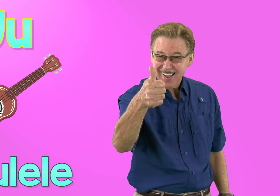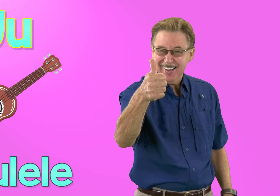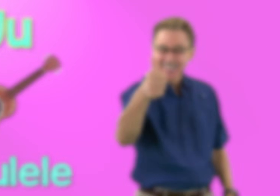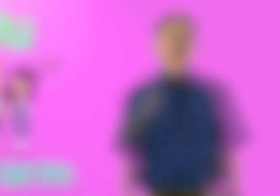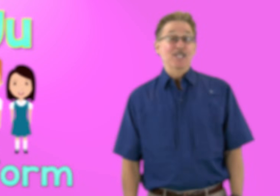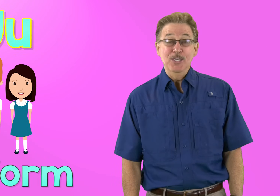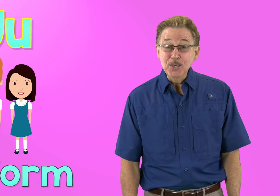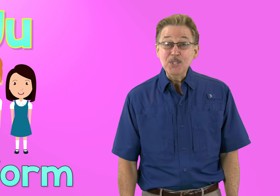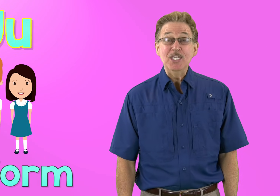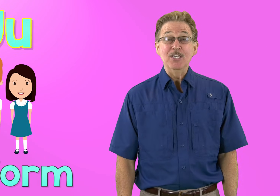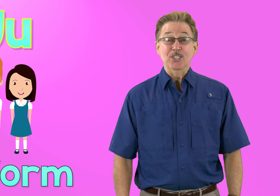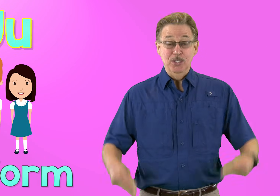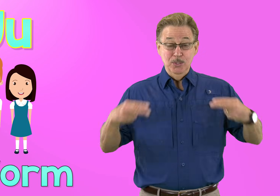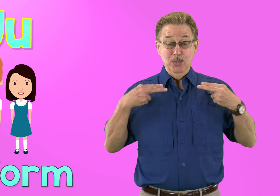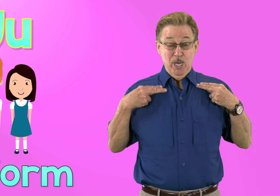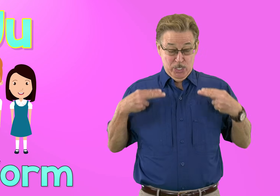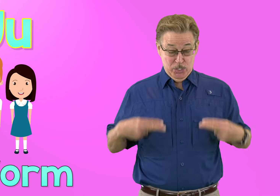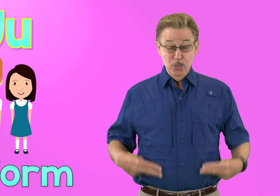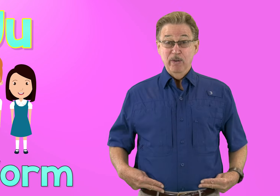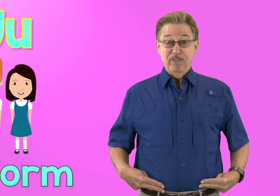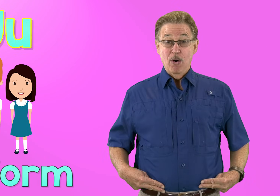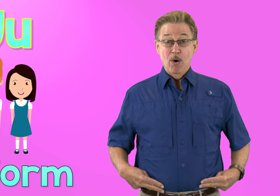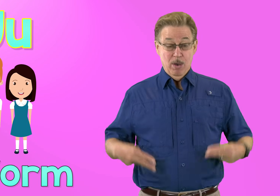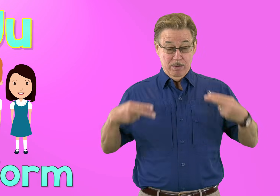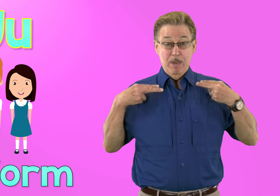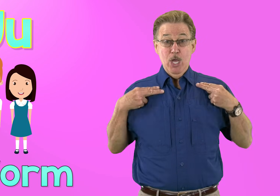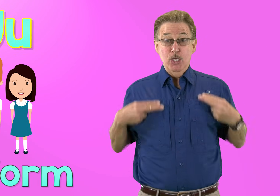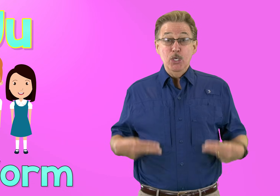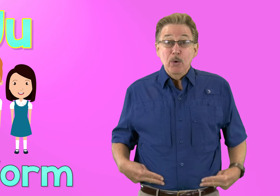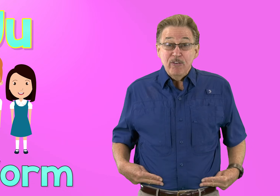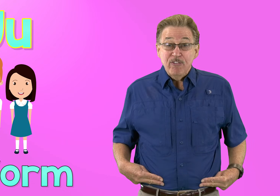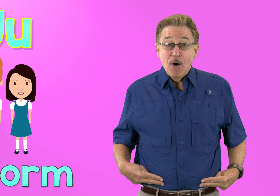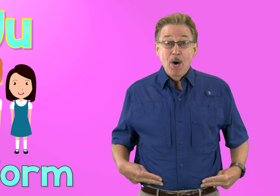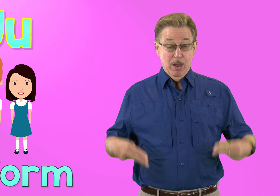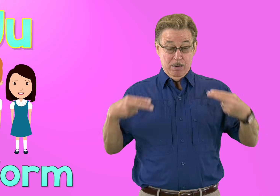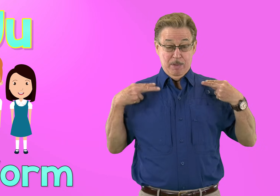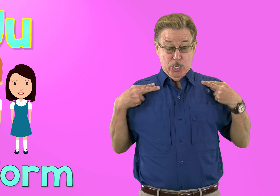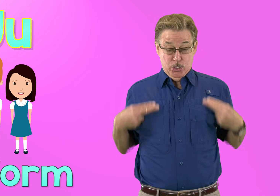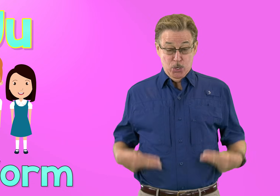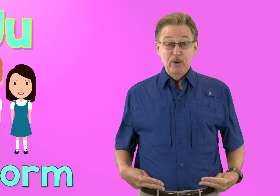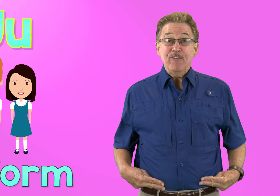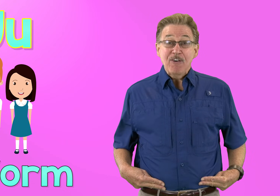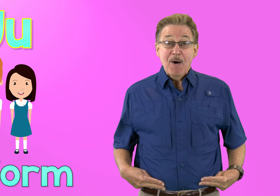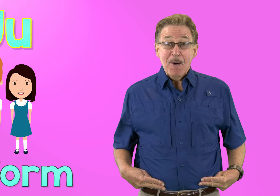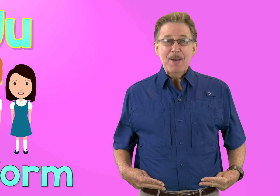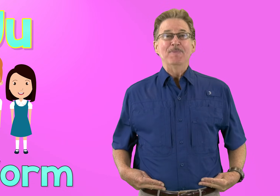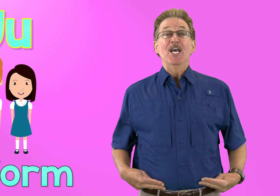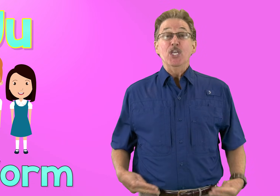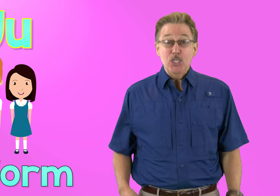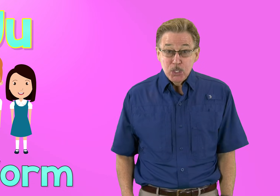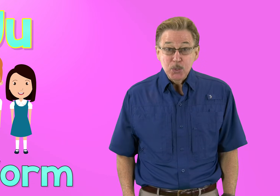U u says /u/ uniform, uniform, uniform